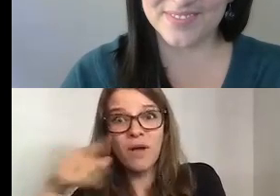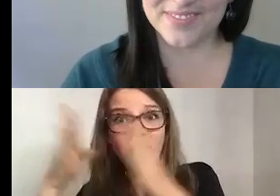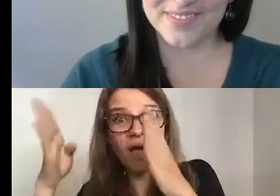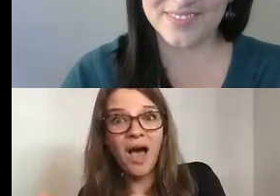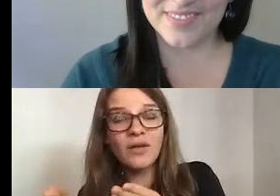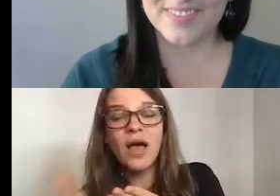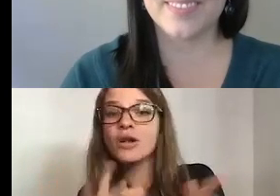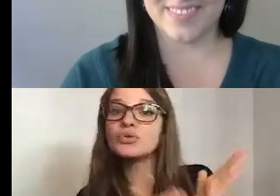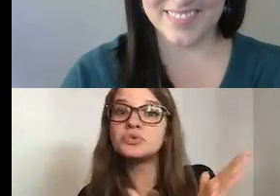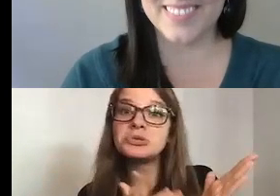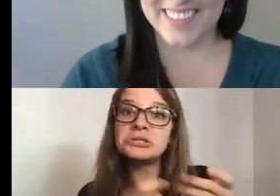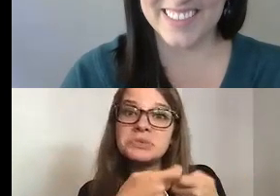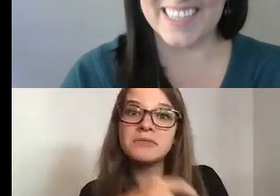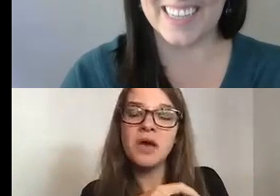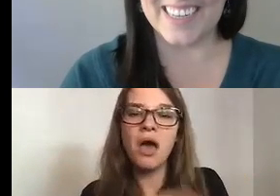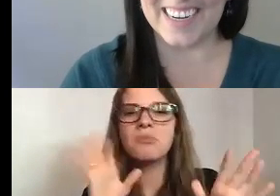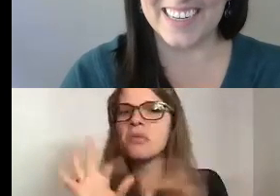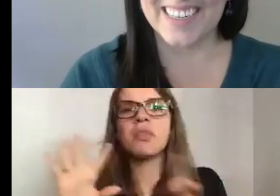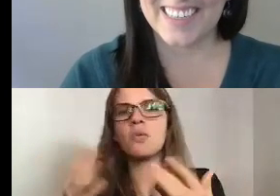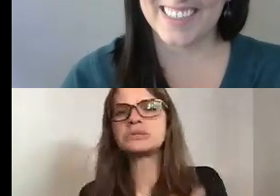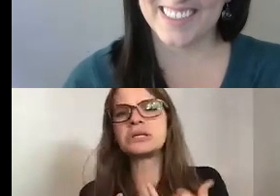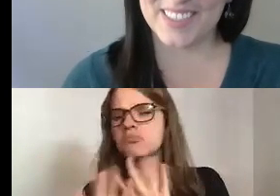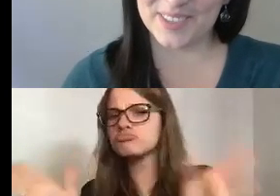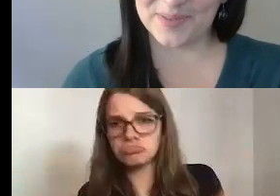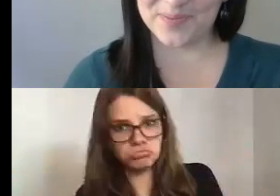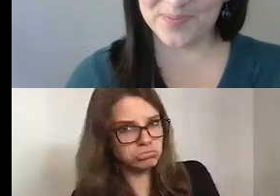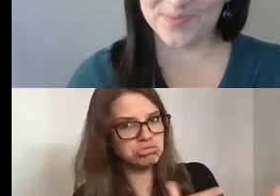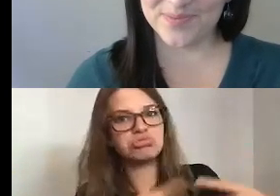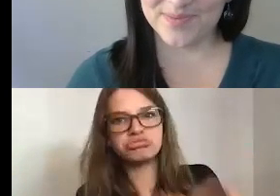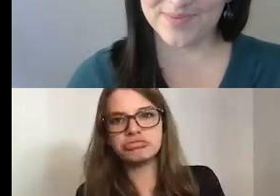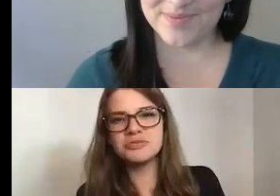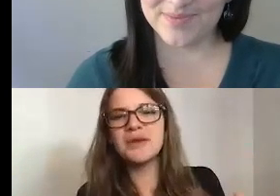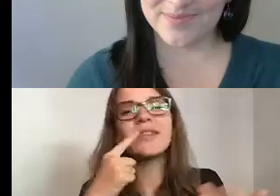time I'm just going to let go of that for today so I think it's less about strict rules of like